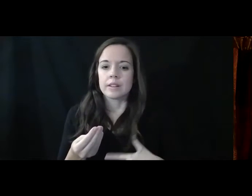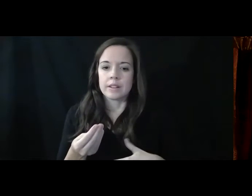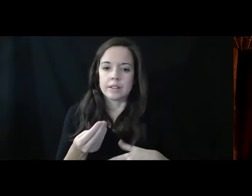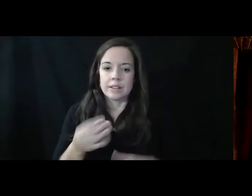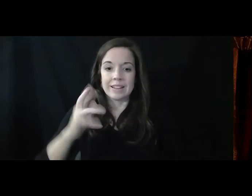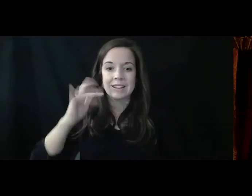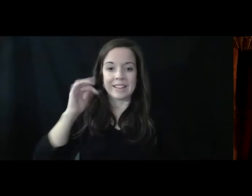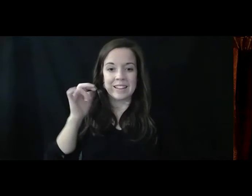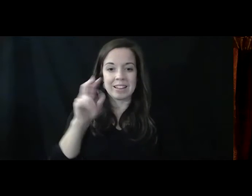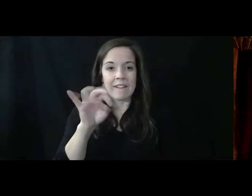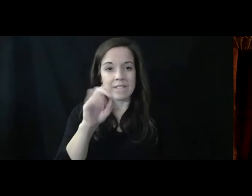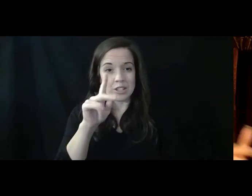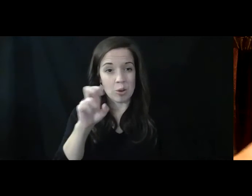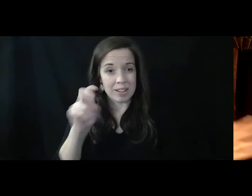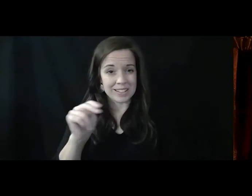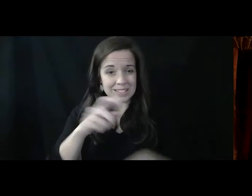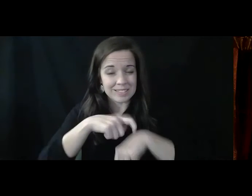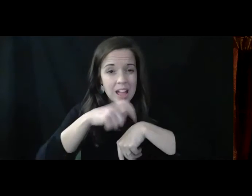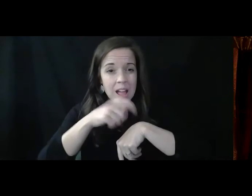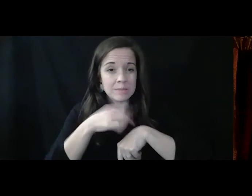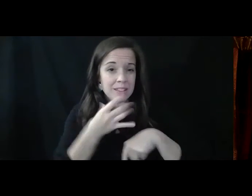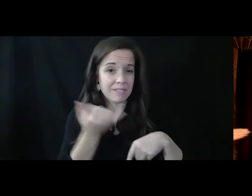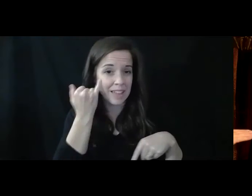someone that you like them you could send them a bouquet with a certain arrangement. If you wanted